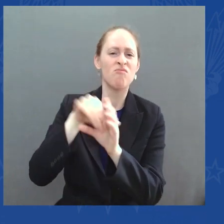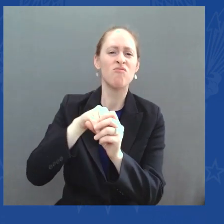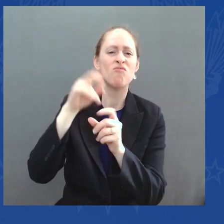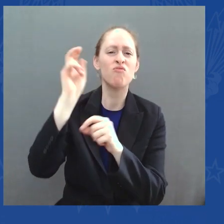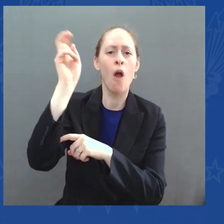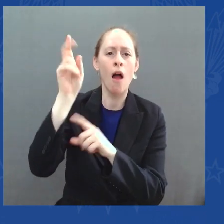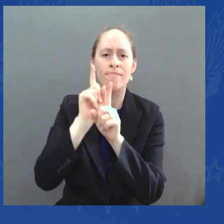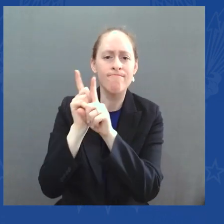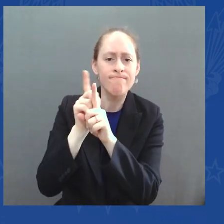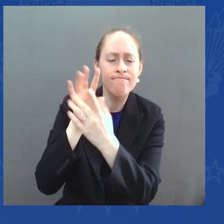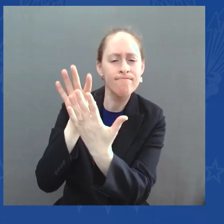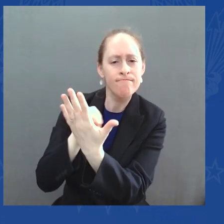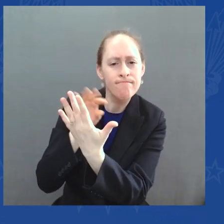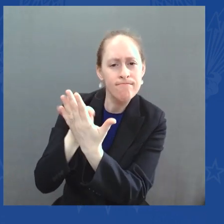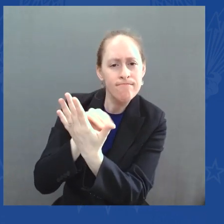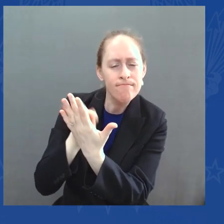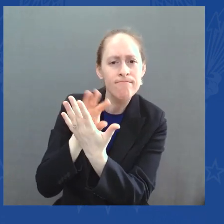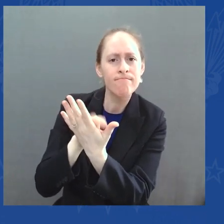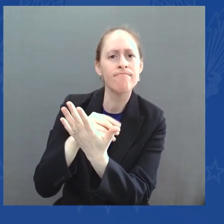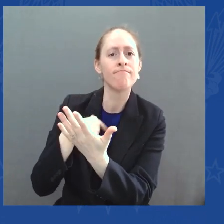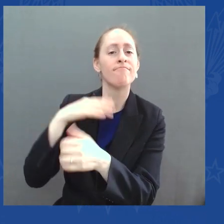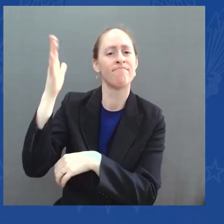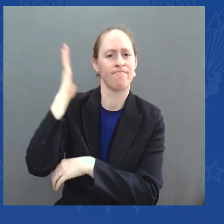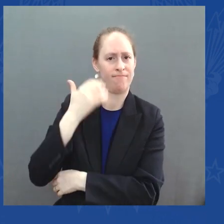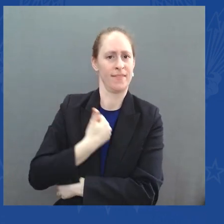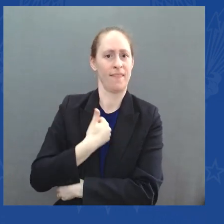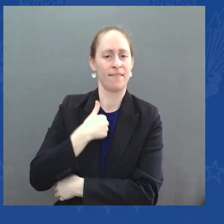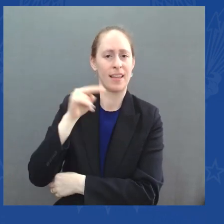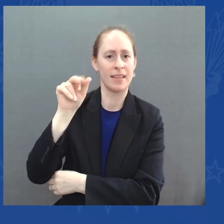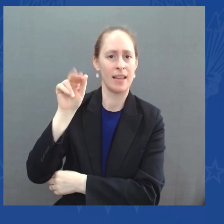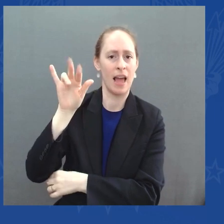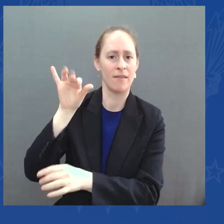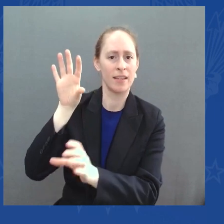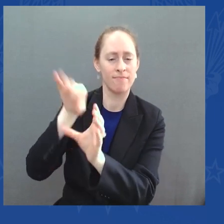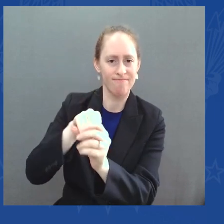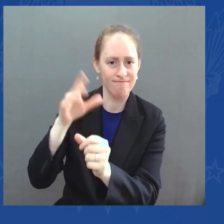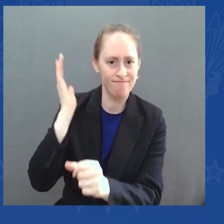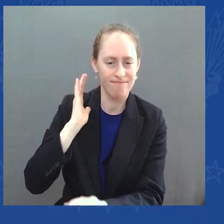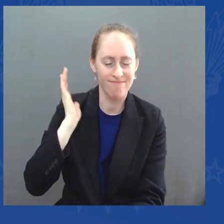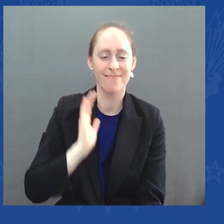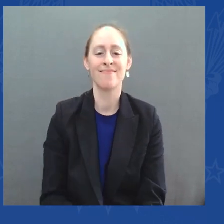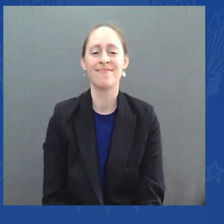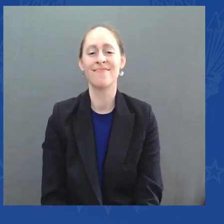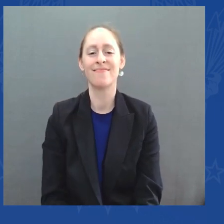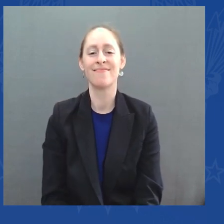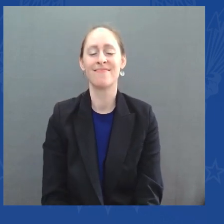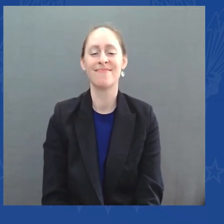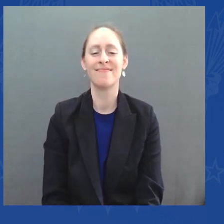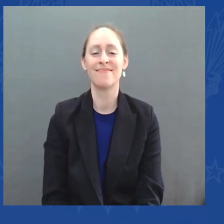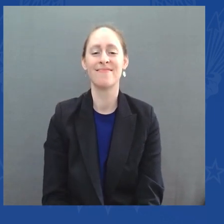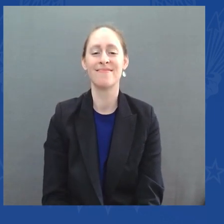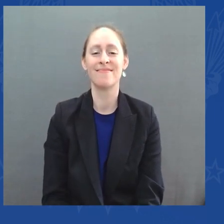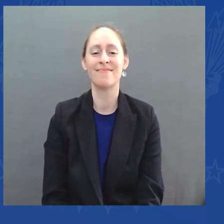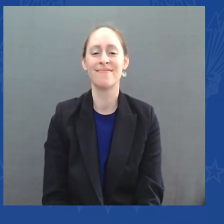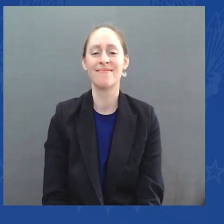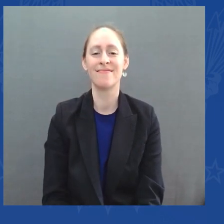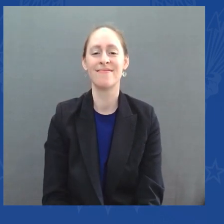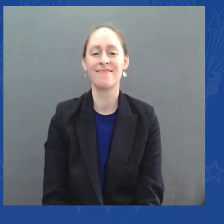I came to the United States with my parents from Venezuela at a very young age of two. My family came here looking for a better life